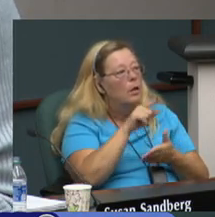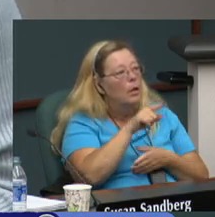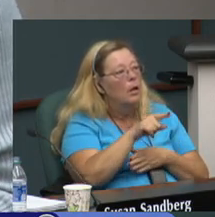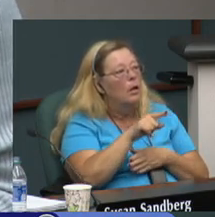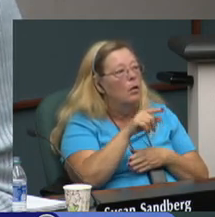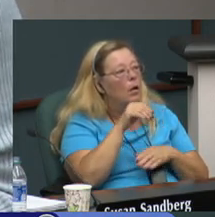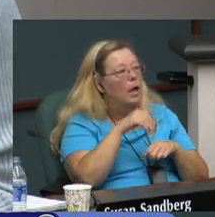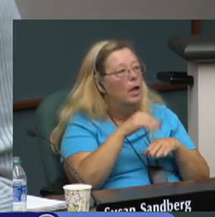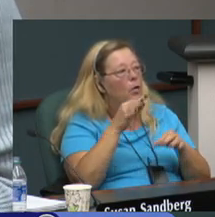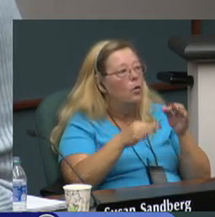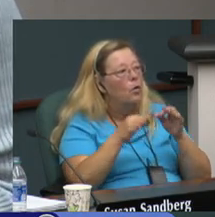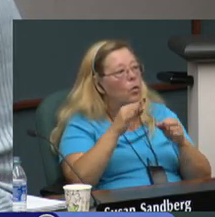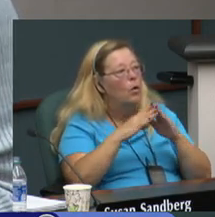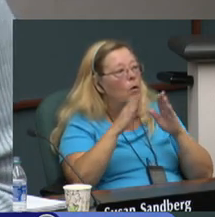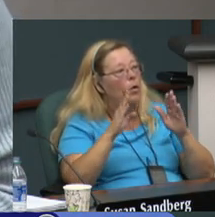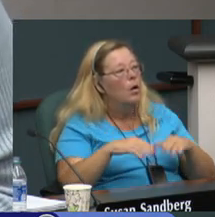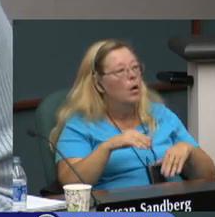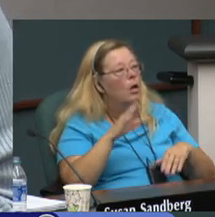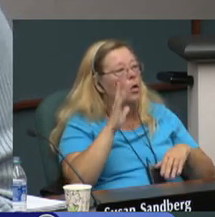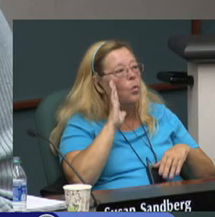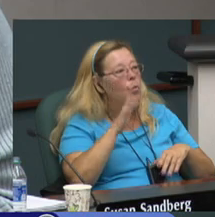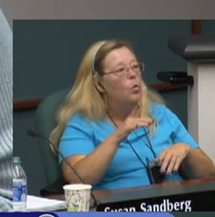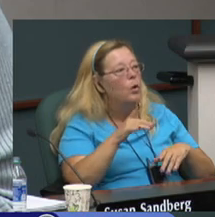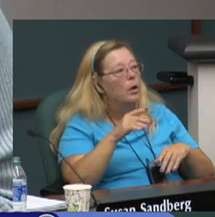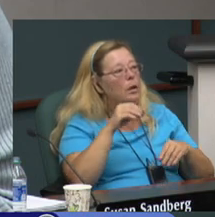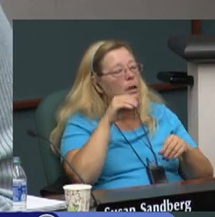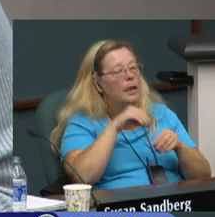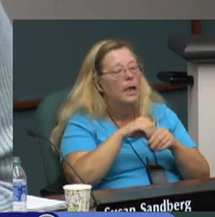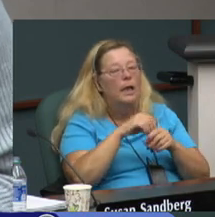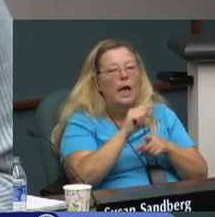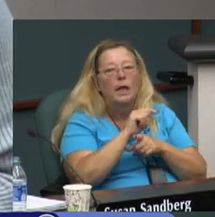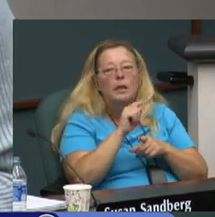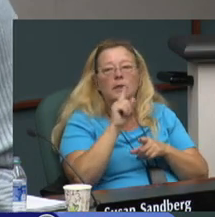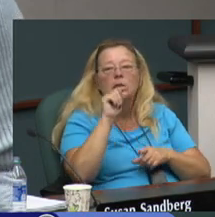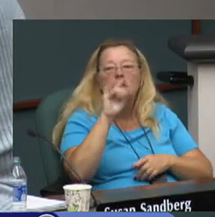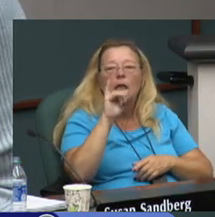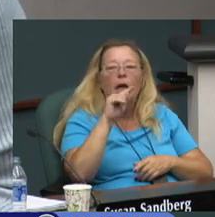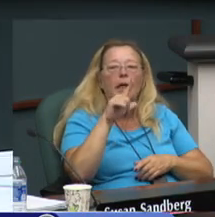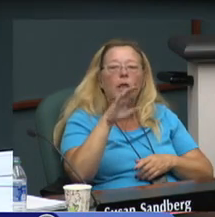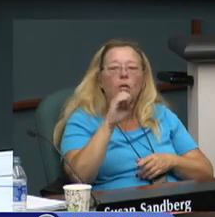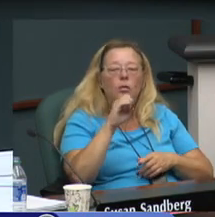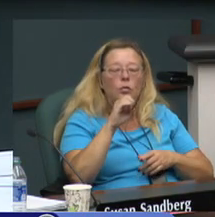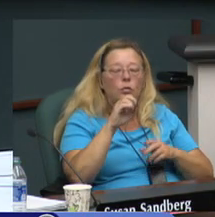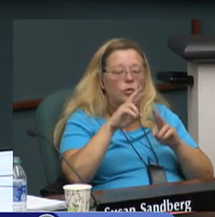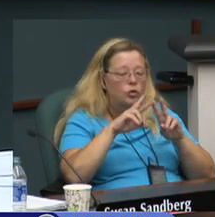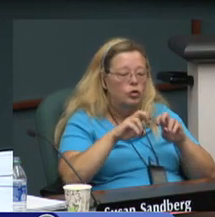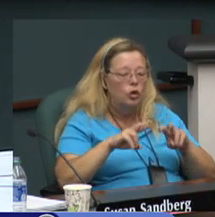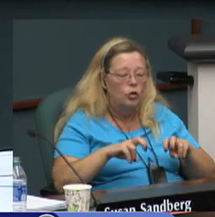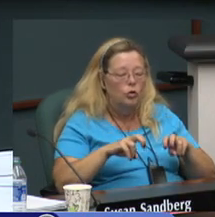the courthouse so it would come up in a title search okay all right thanks for